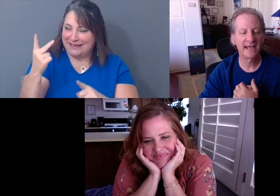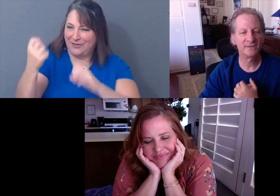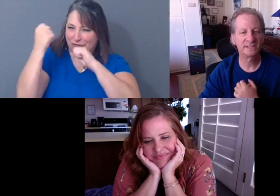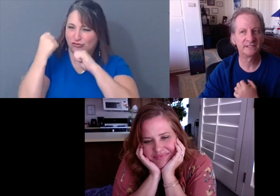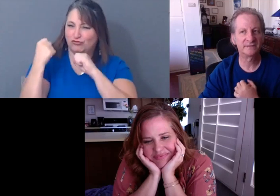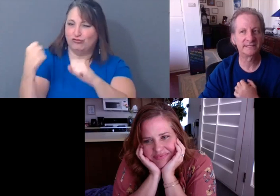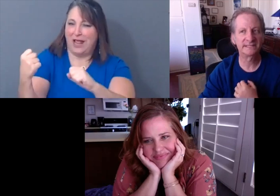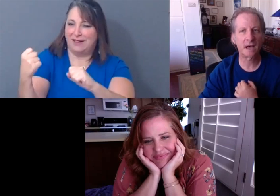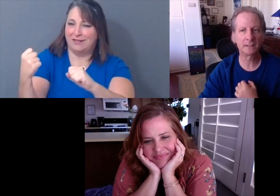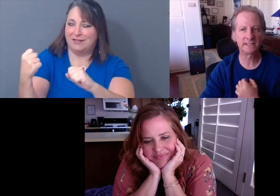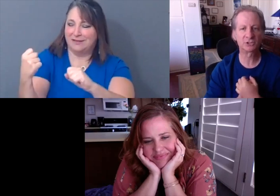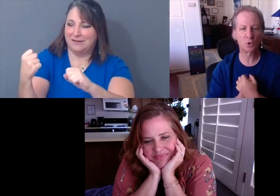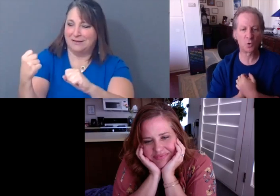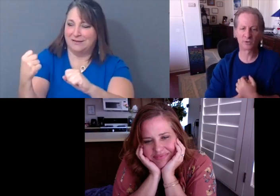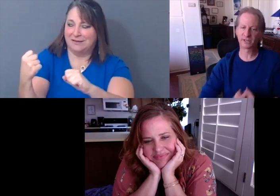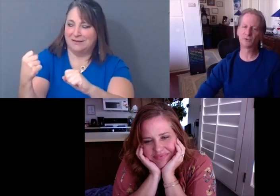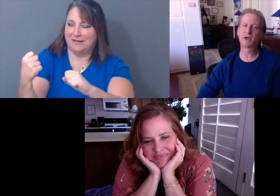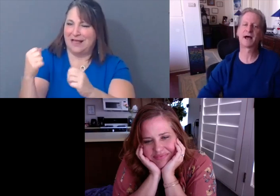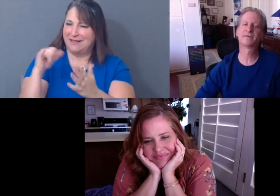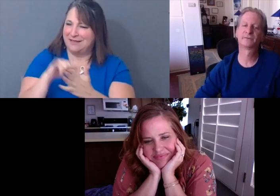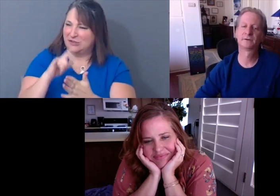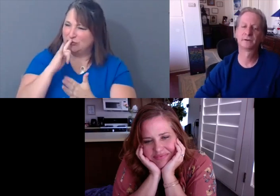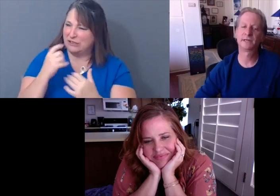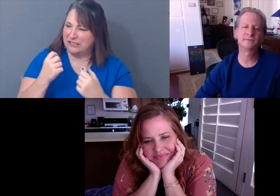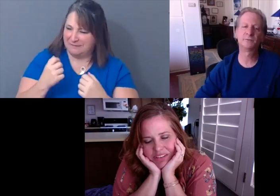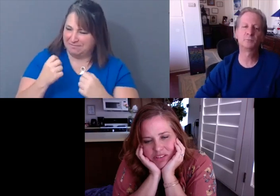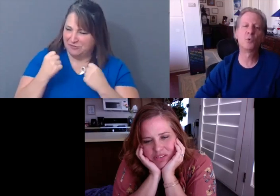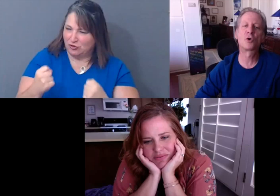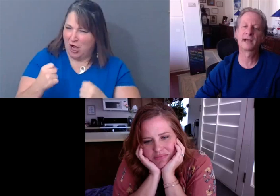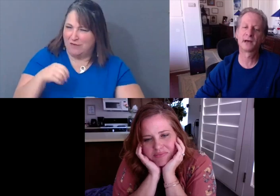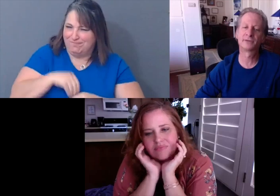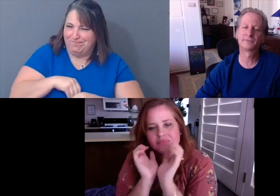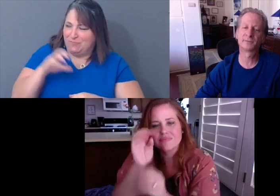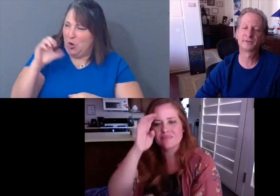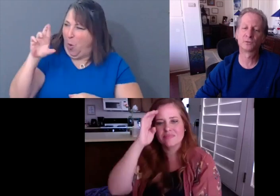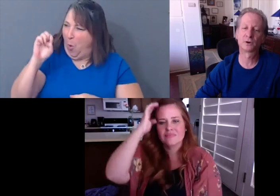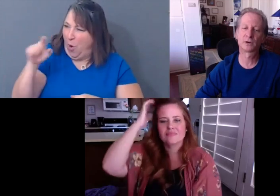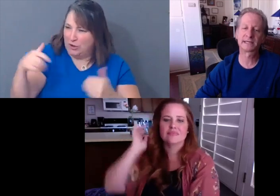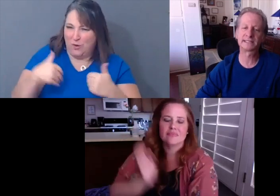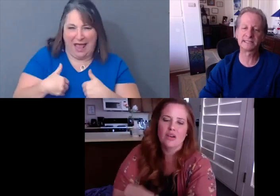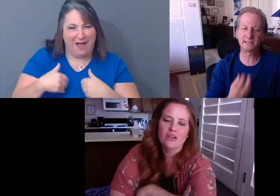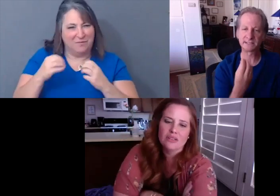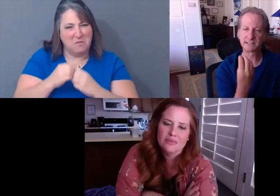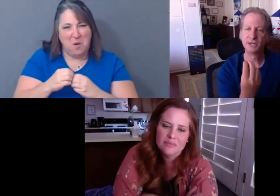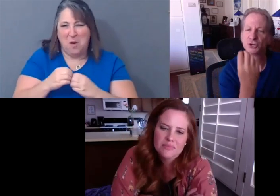and this solid core that you have, even more now than from before. I could see this